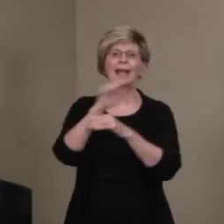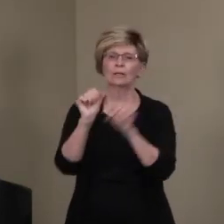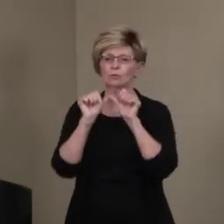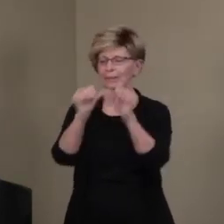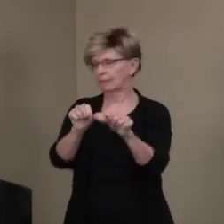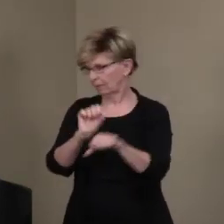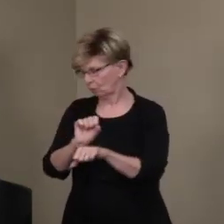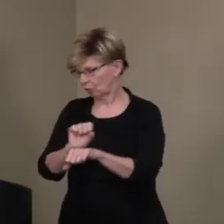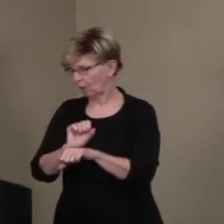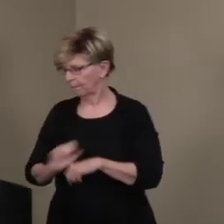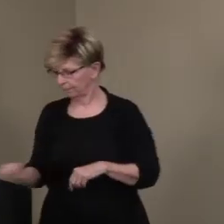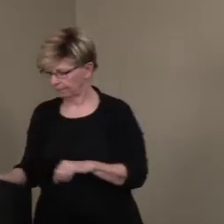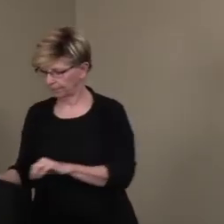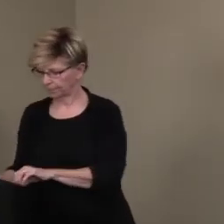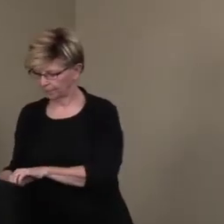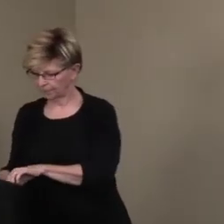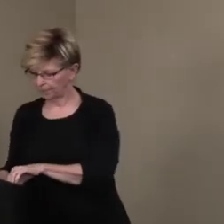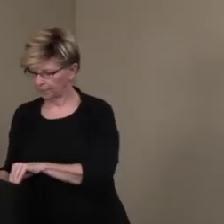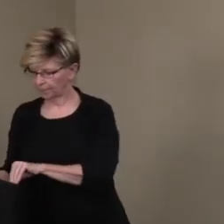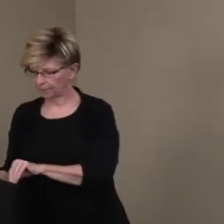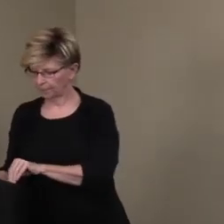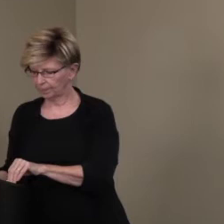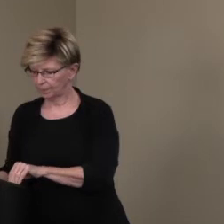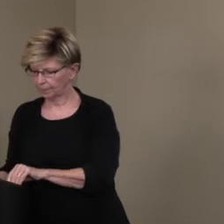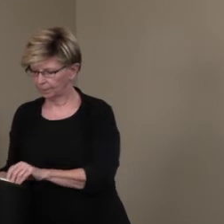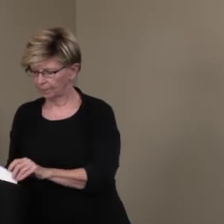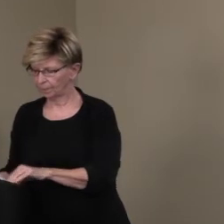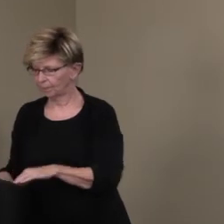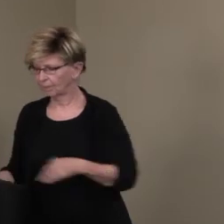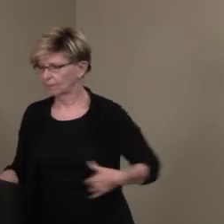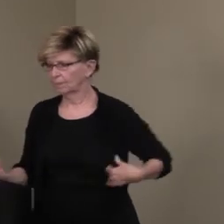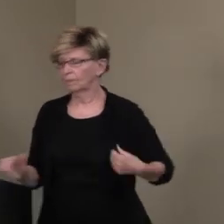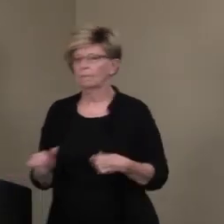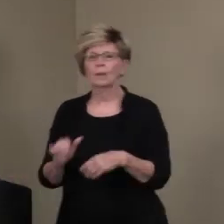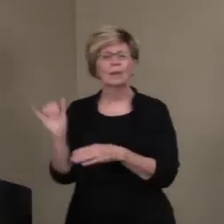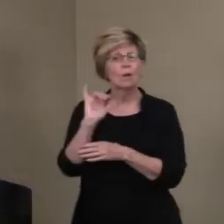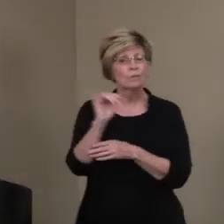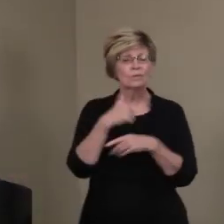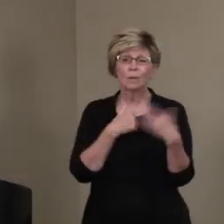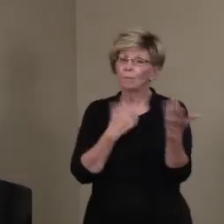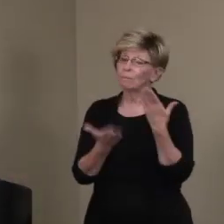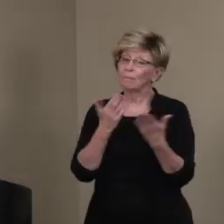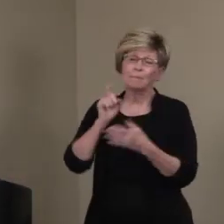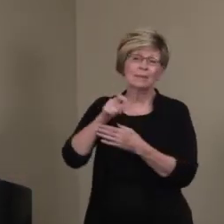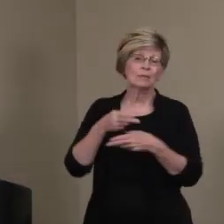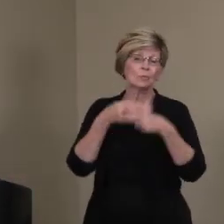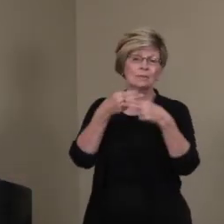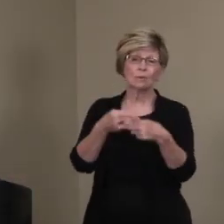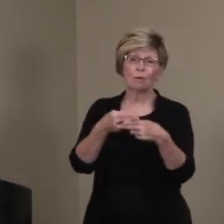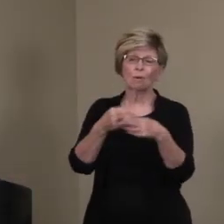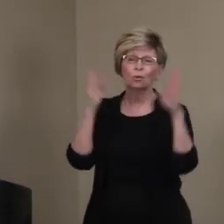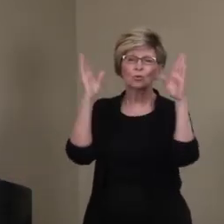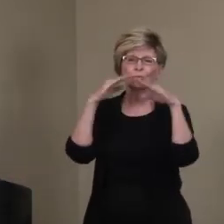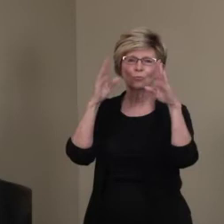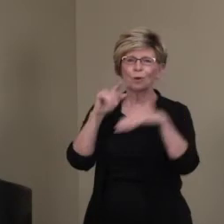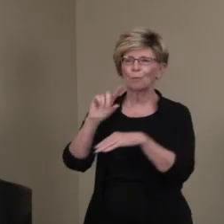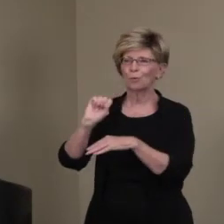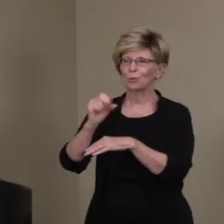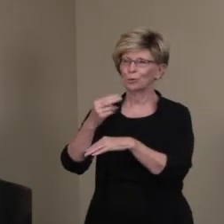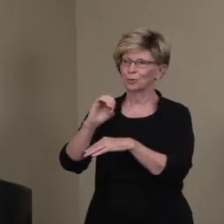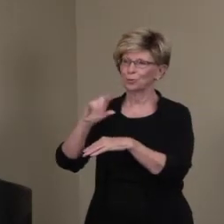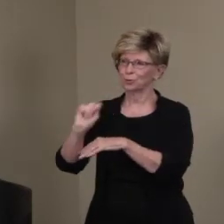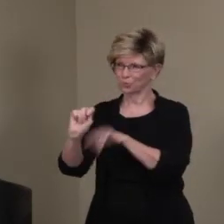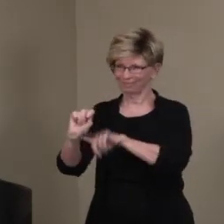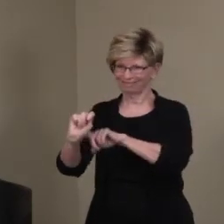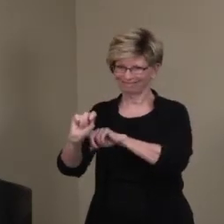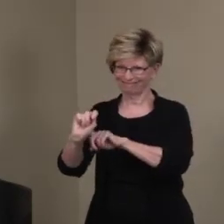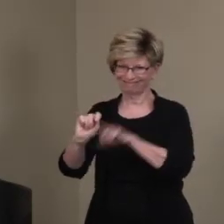for this job and how they need what they need to do to maintain this job they